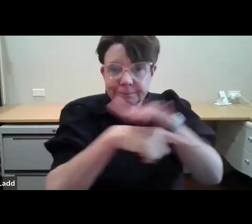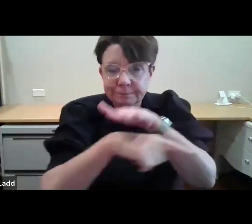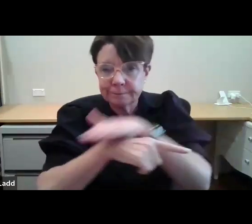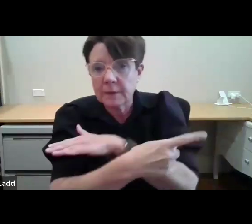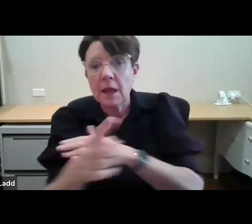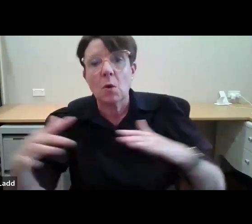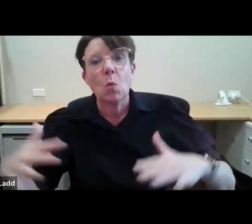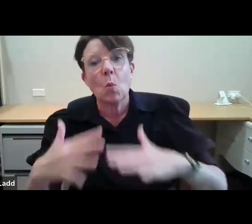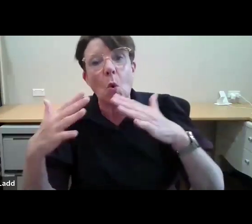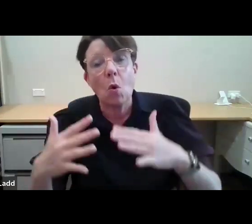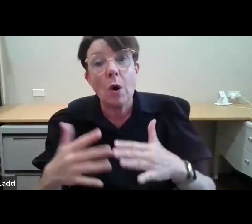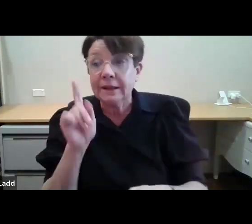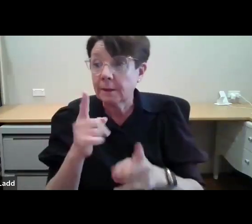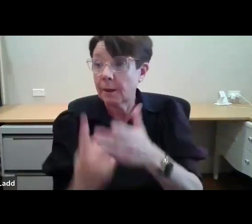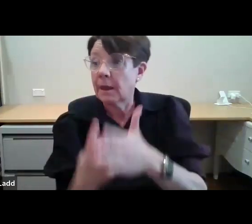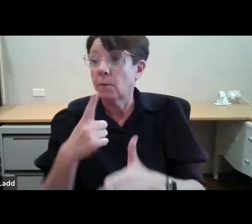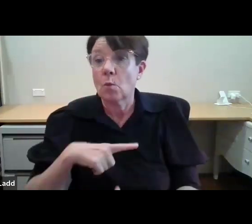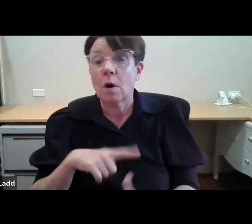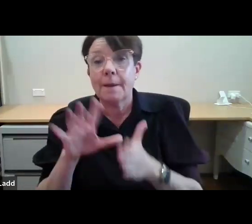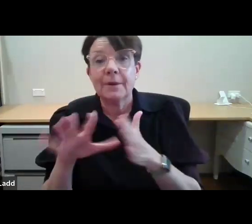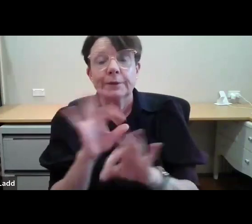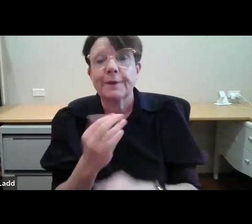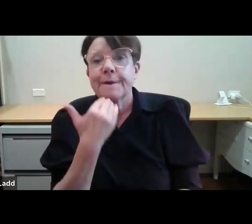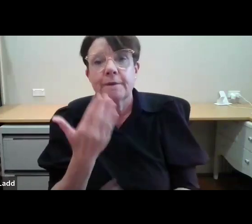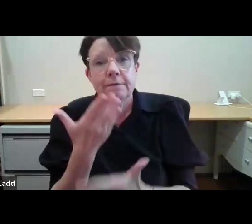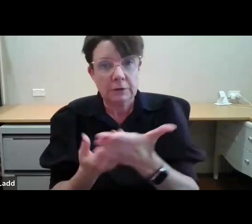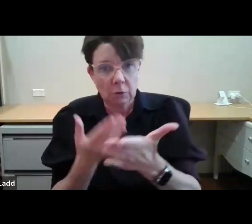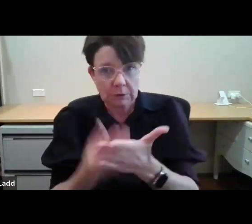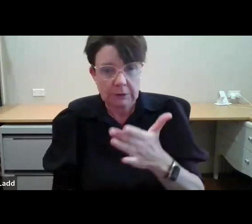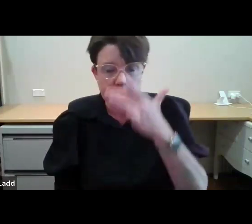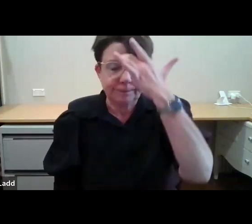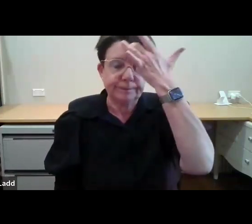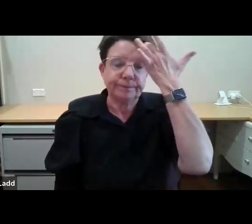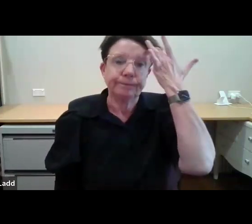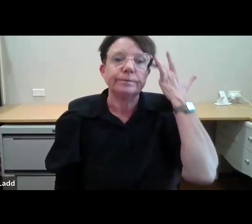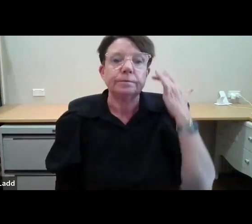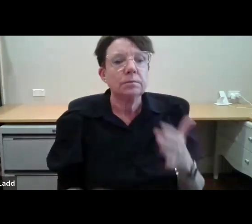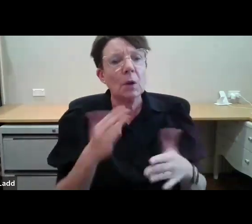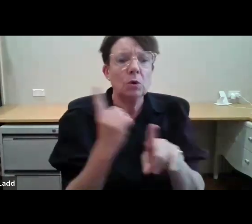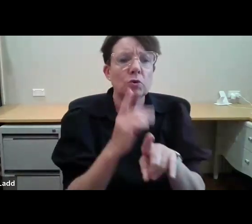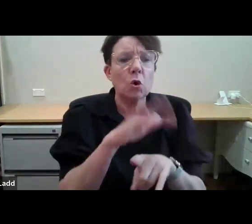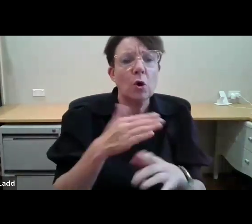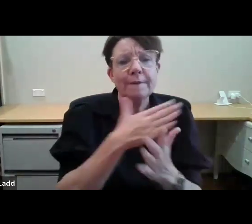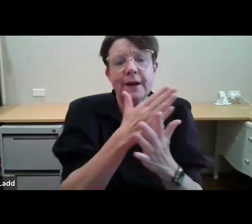climate Justice. I bring this from a position, working for a leading science organisation